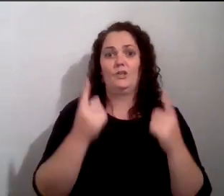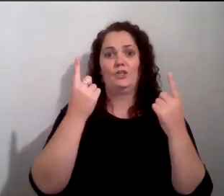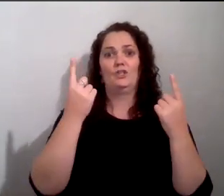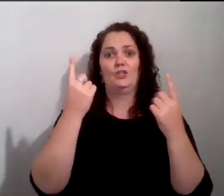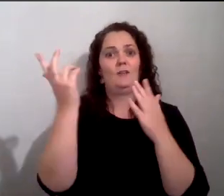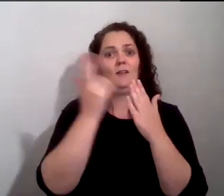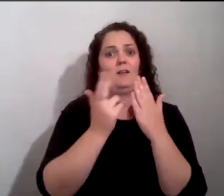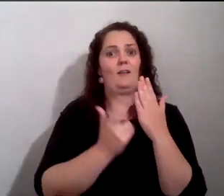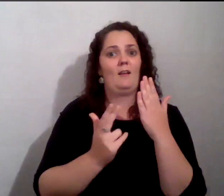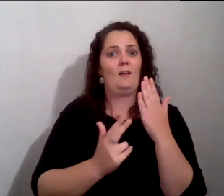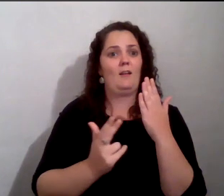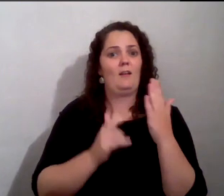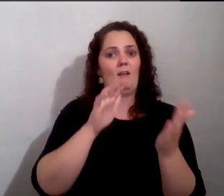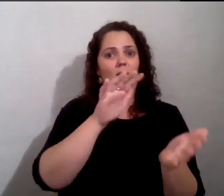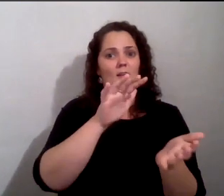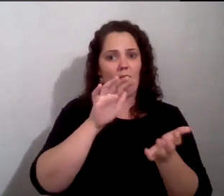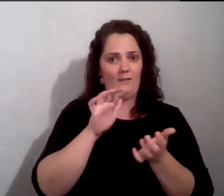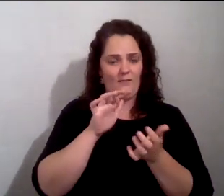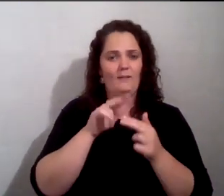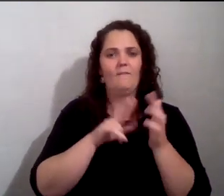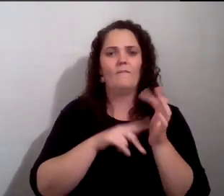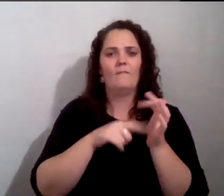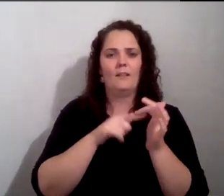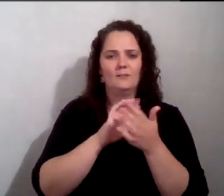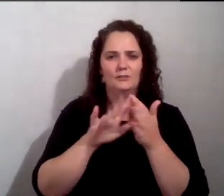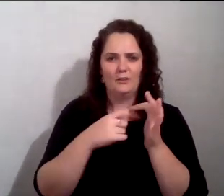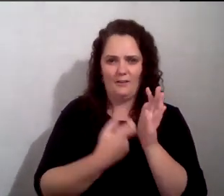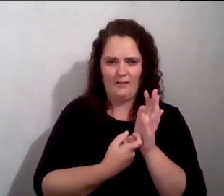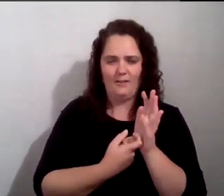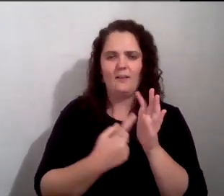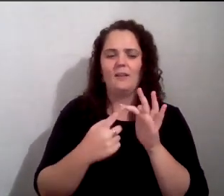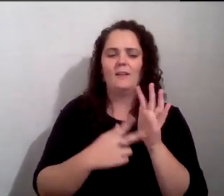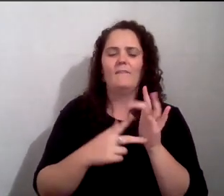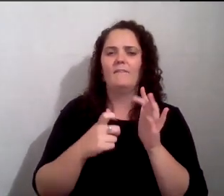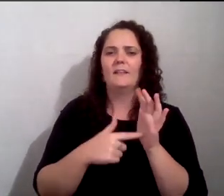at all by British artist, Blandford Fletcher's Evicted